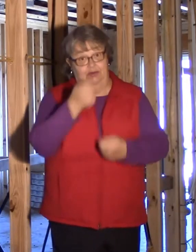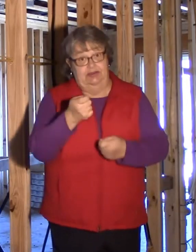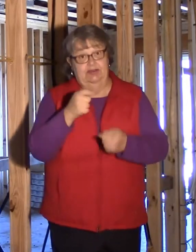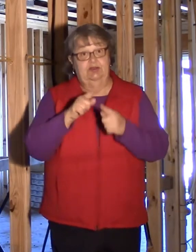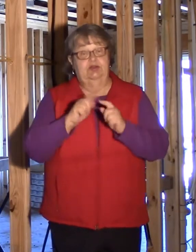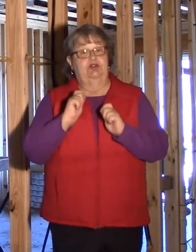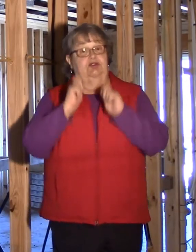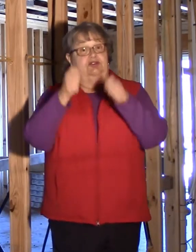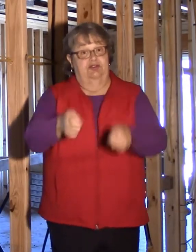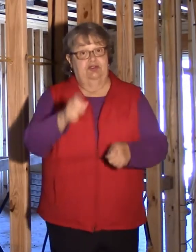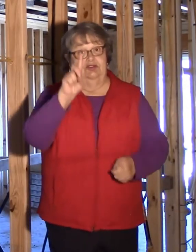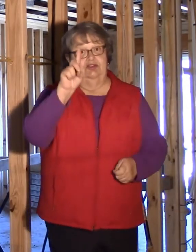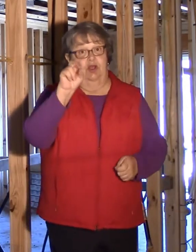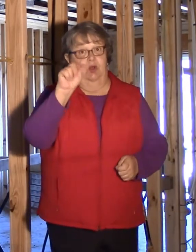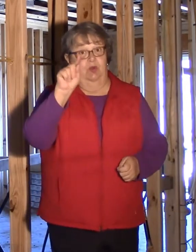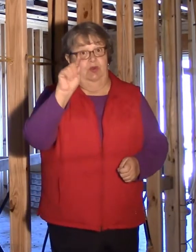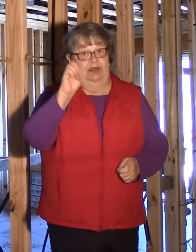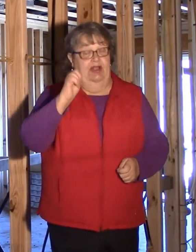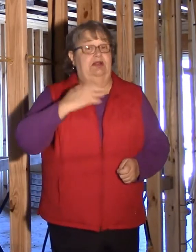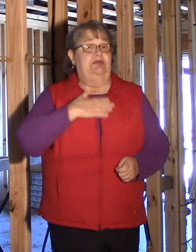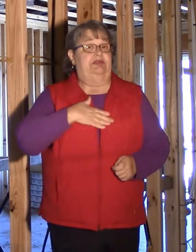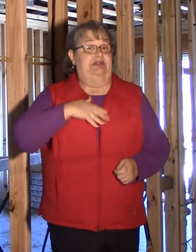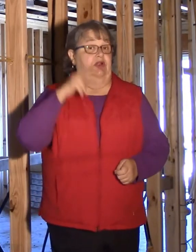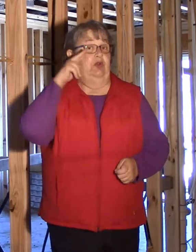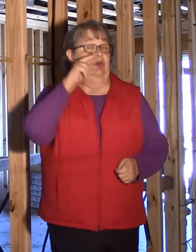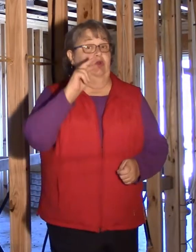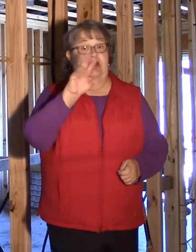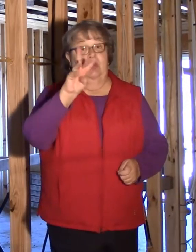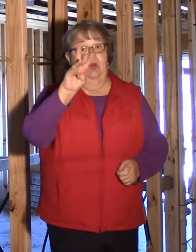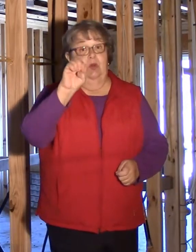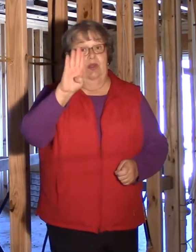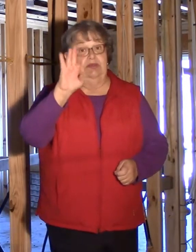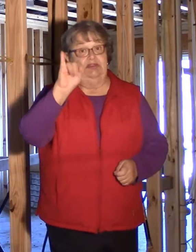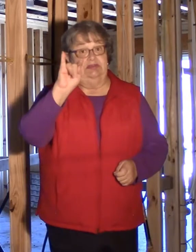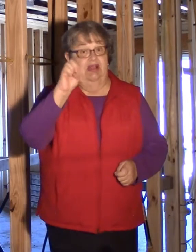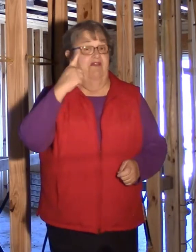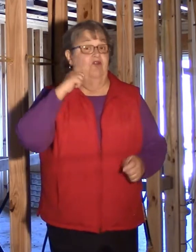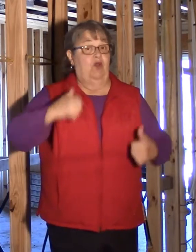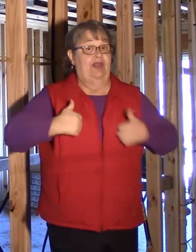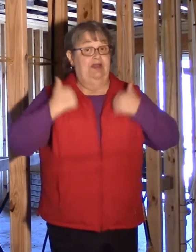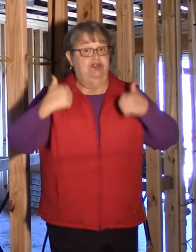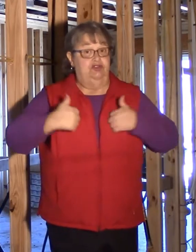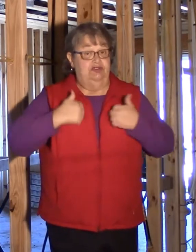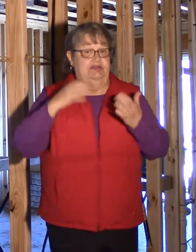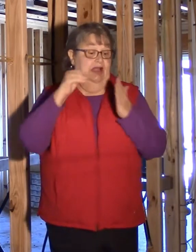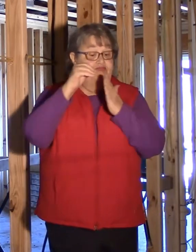If you are interested to donate, please see www.sdbcommunity.com for address and info.